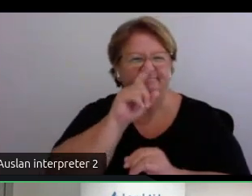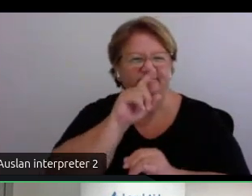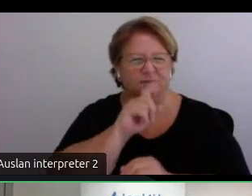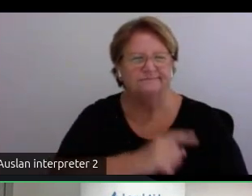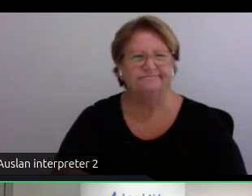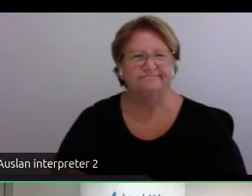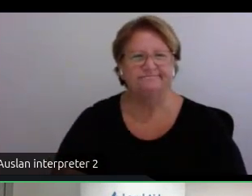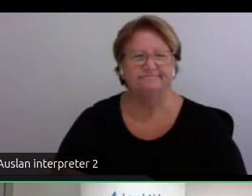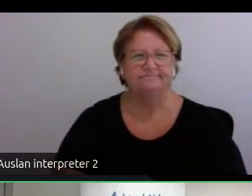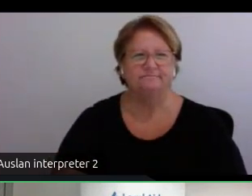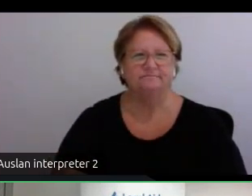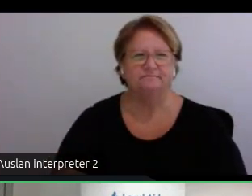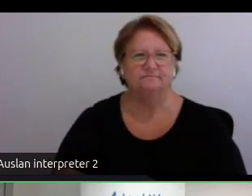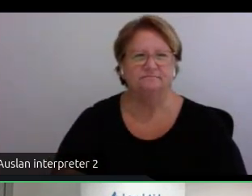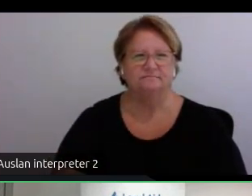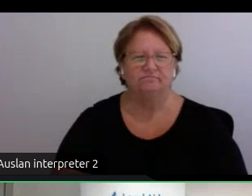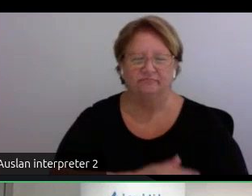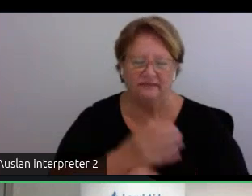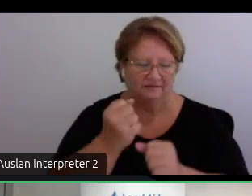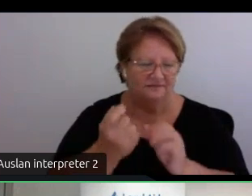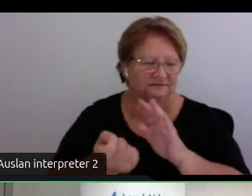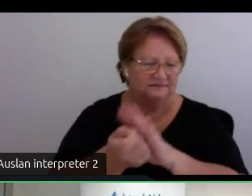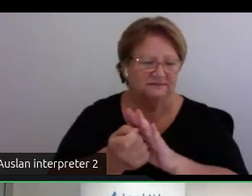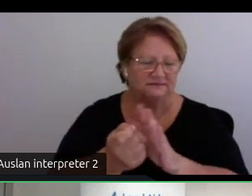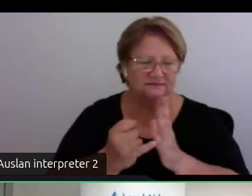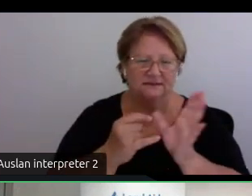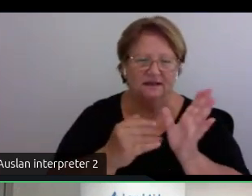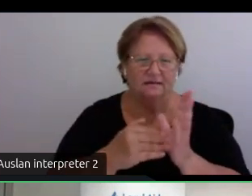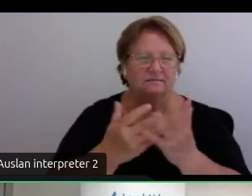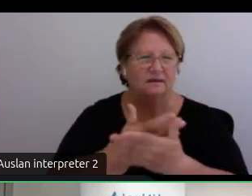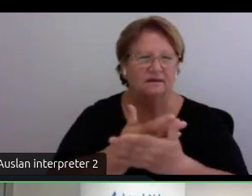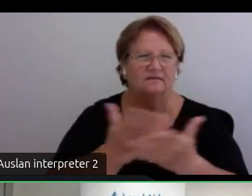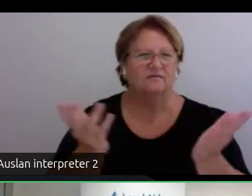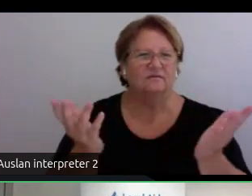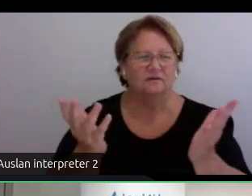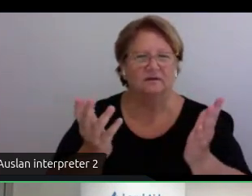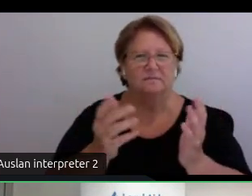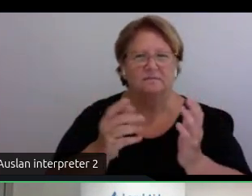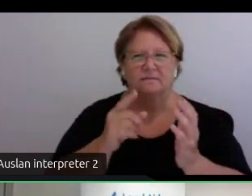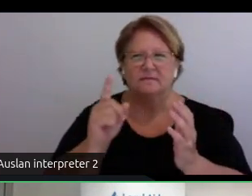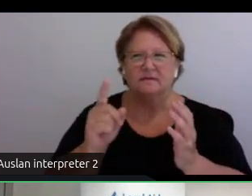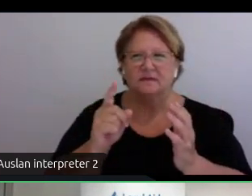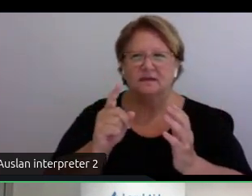people decide to come up with. Yeah, there scams everywhere and it seems like they stay one step